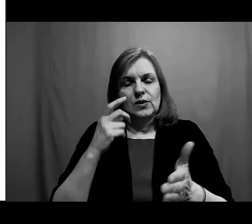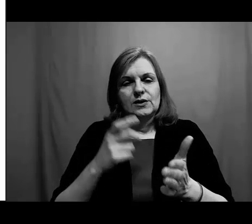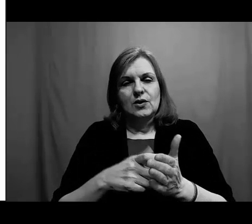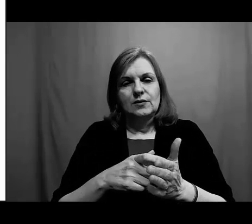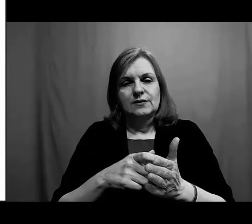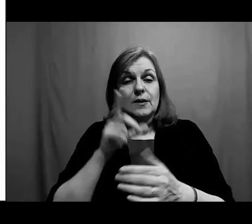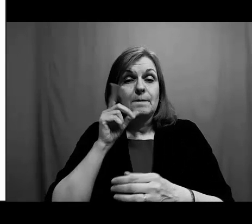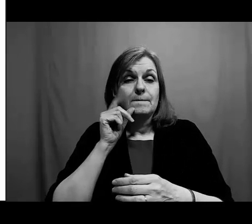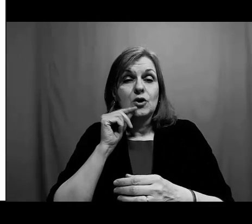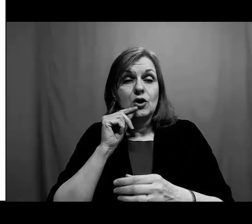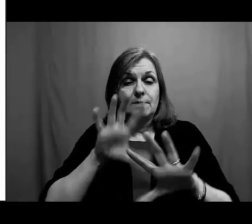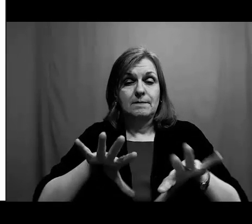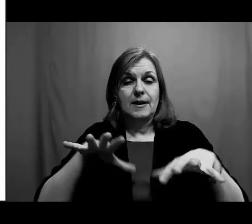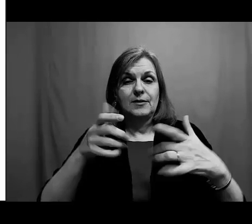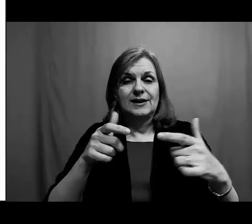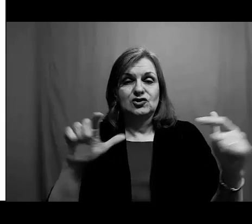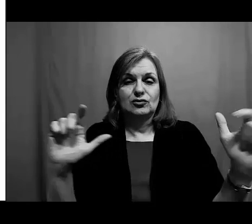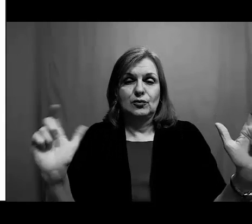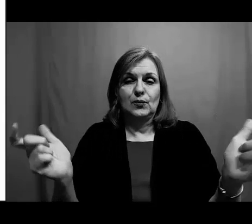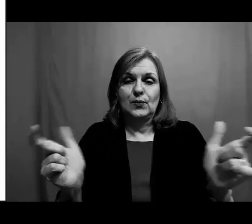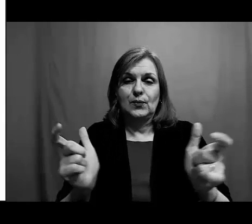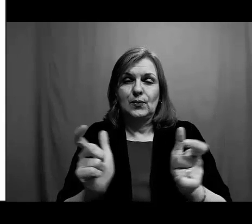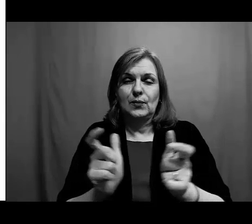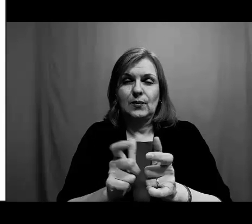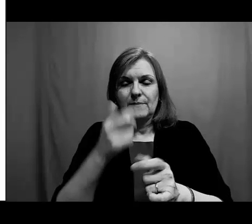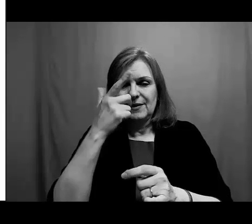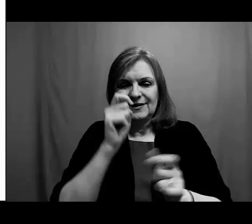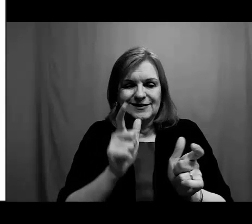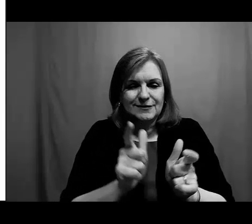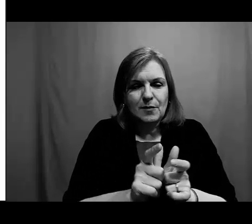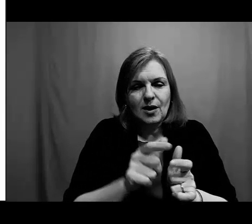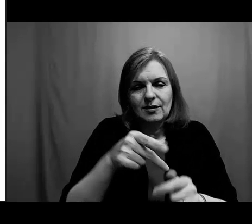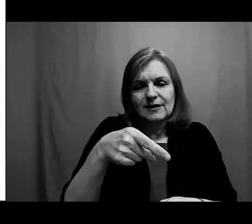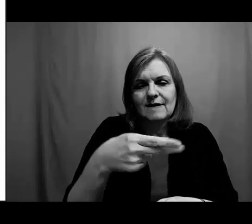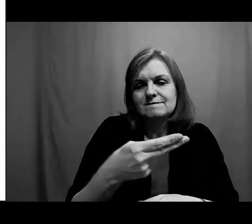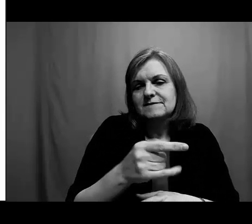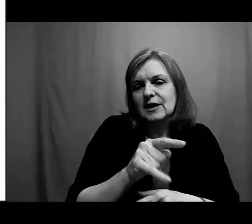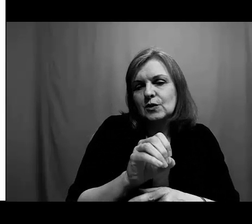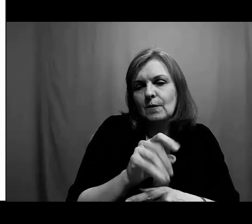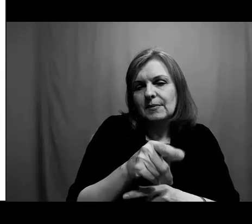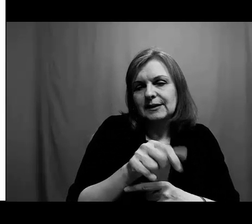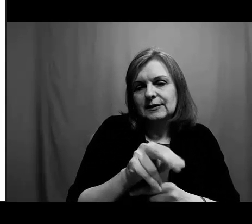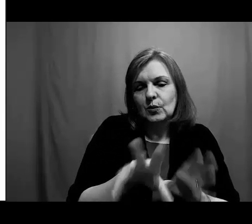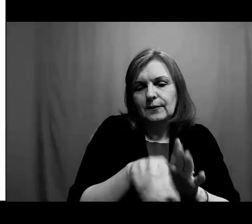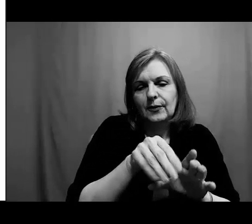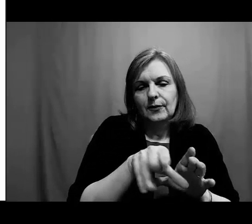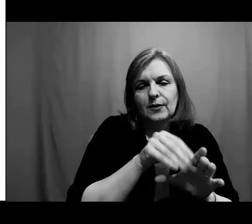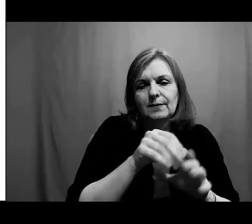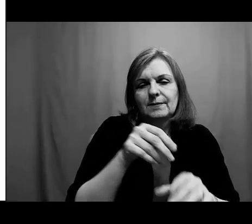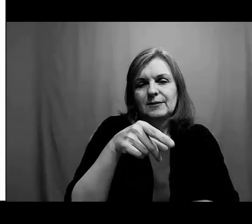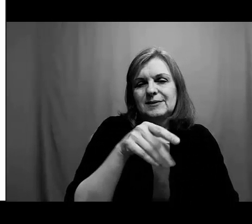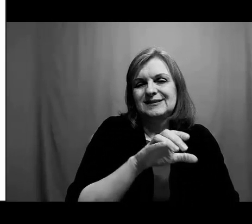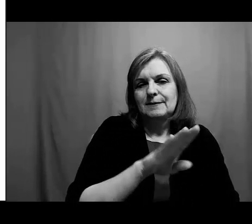bird populations because little tiny phytoplankton were taking up PCBs in the environment